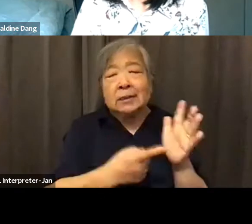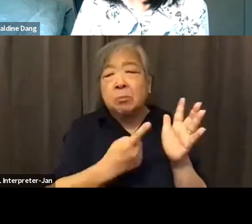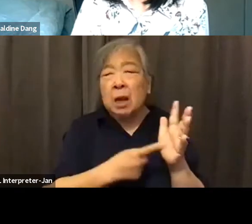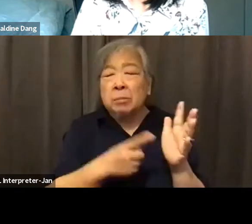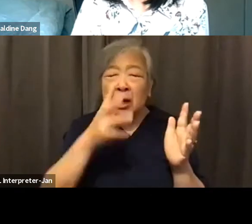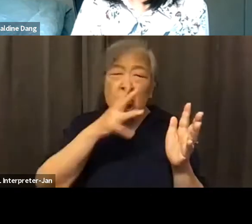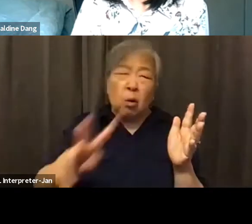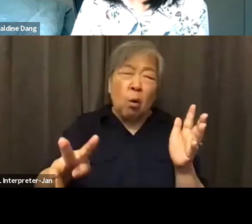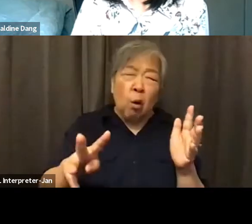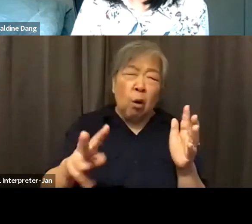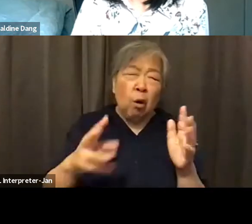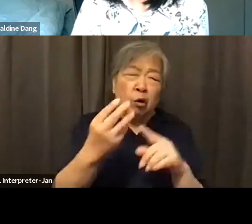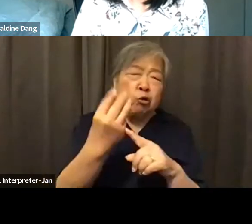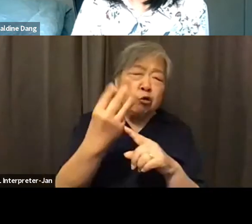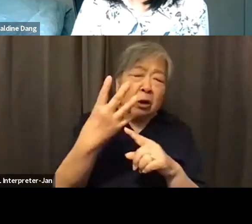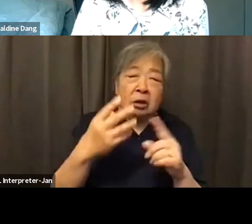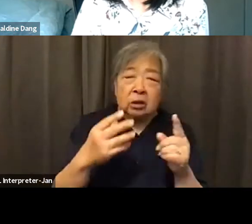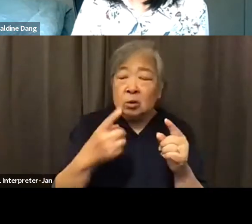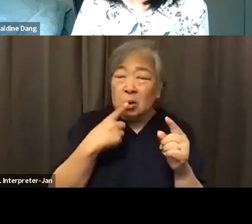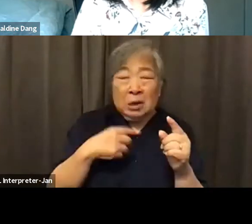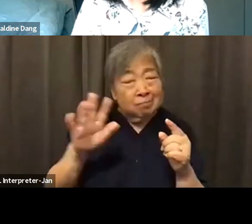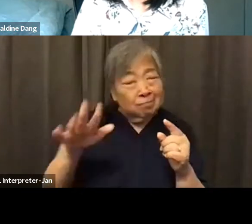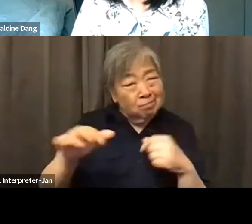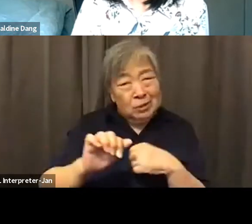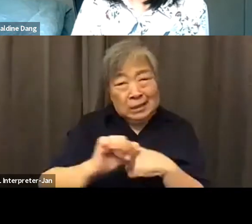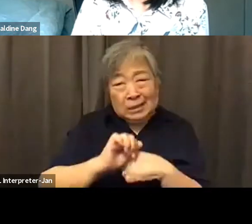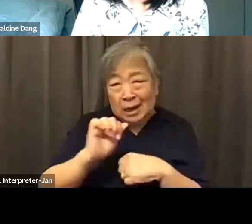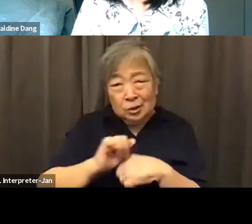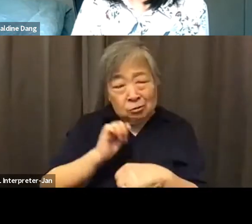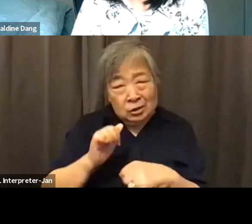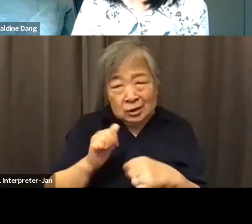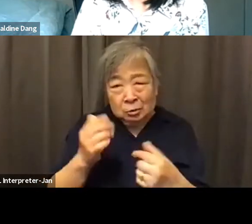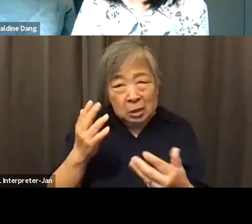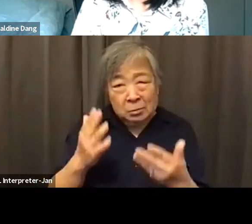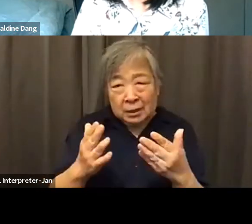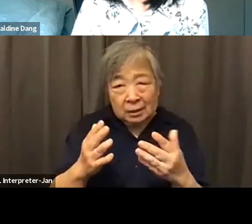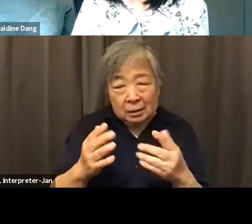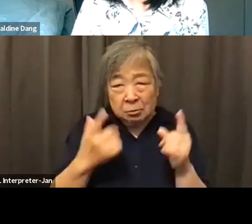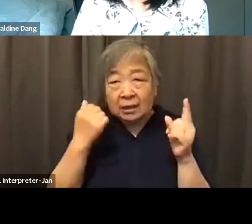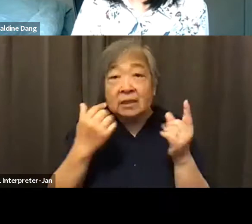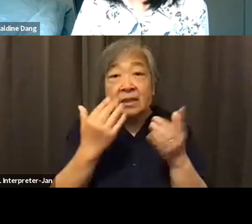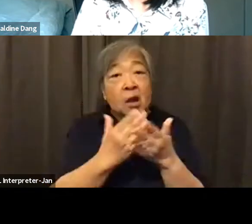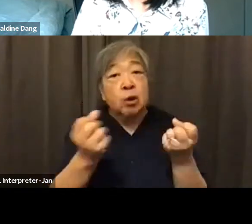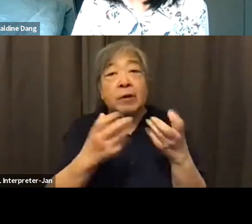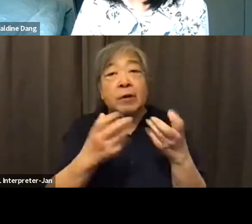to try to cross on my own and so that made me feel like, oh, wow, does that mean that